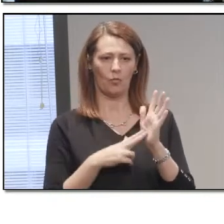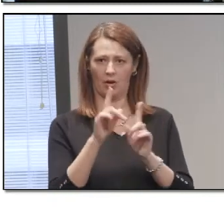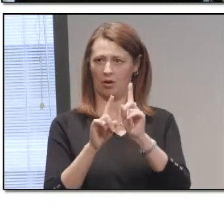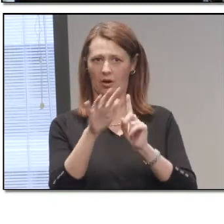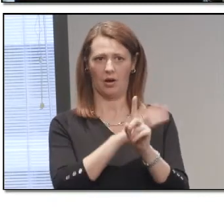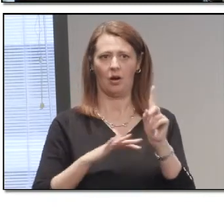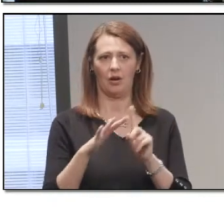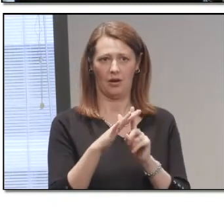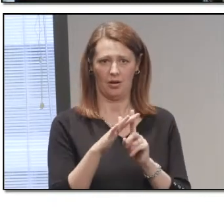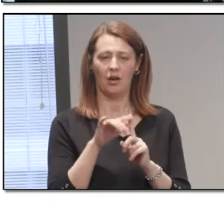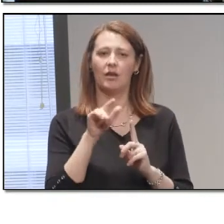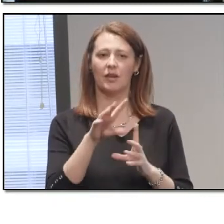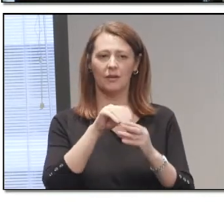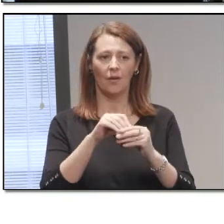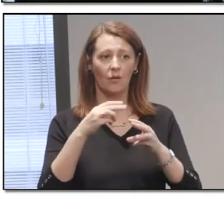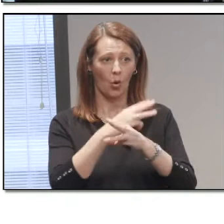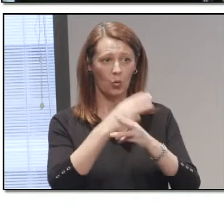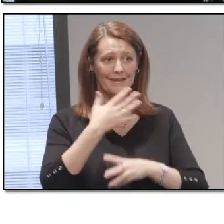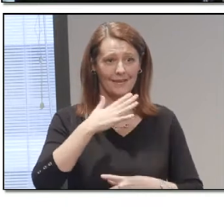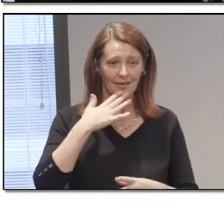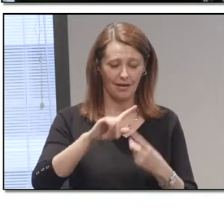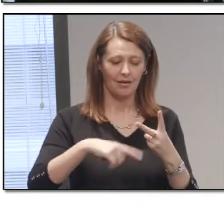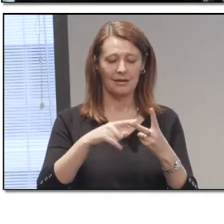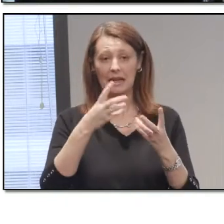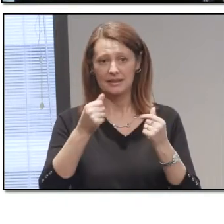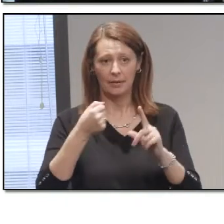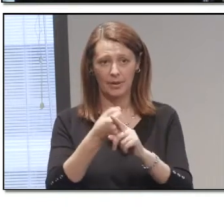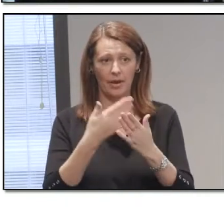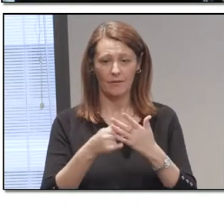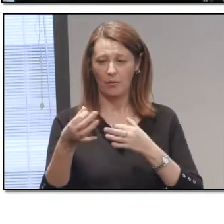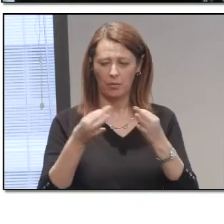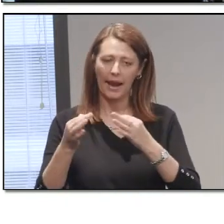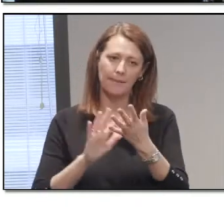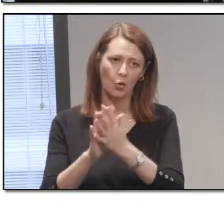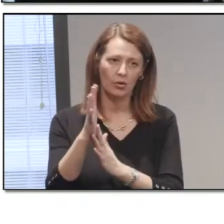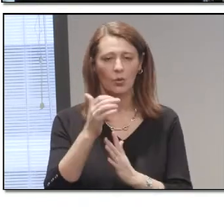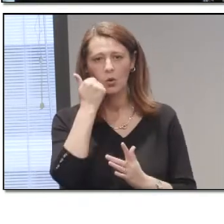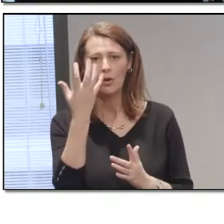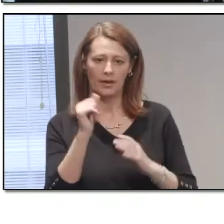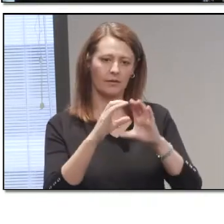comprised of wood heaters some impact from planned burns clearly we always have a vehicle signature